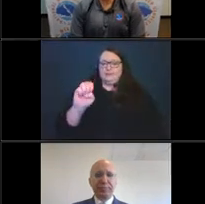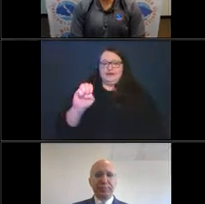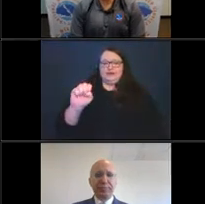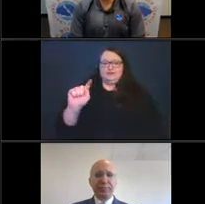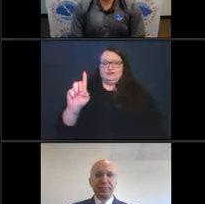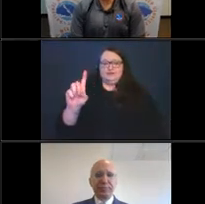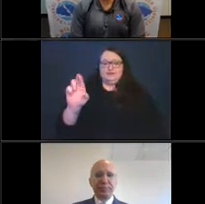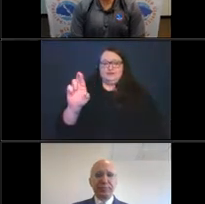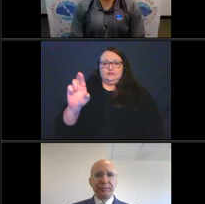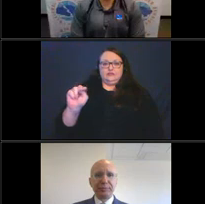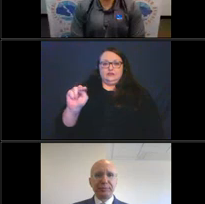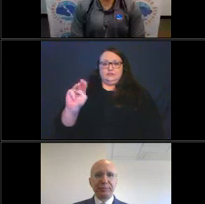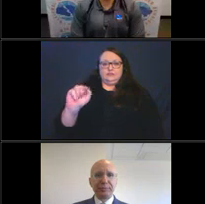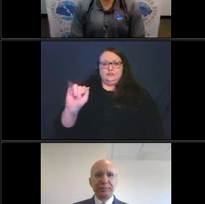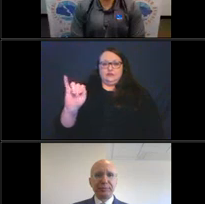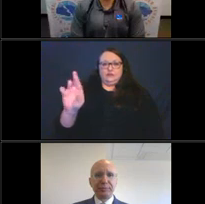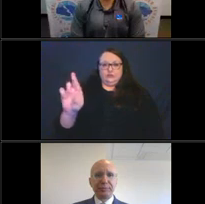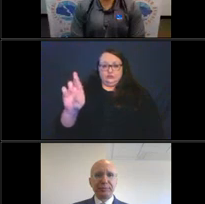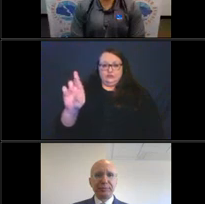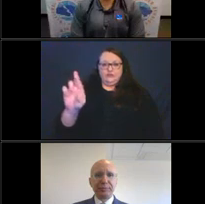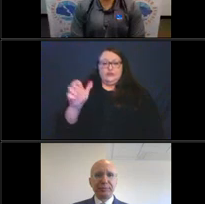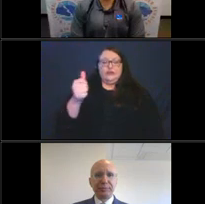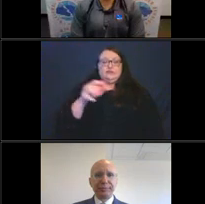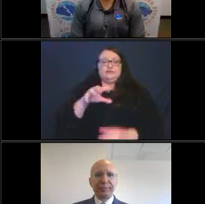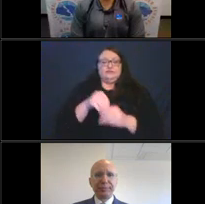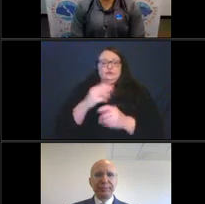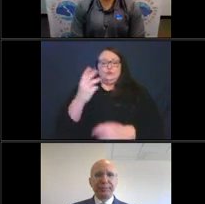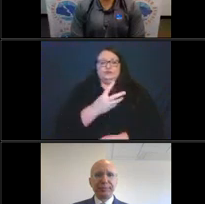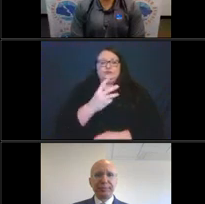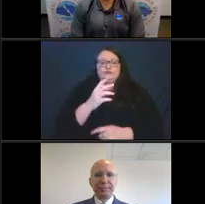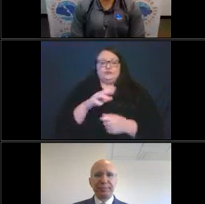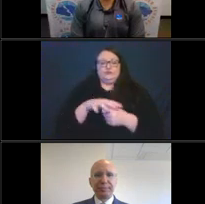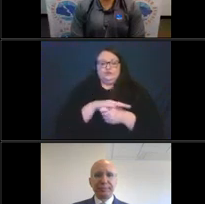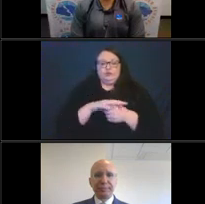Science and Technology Infusion Division of Western Region. He has over 30 years